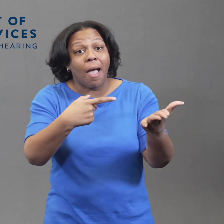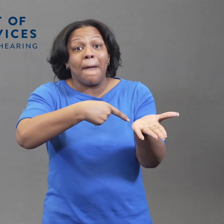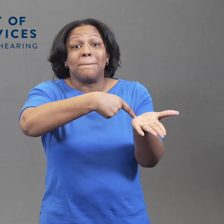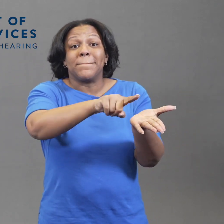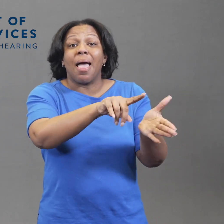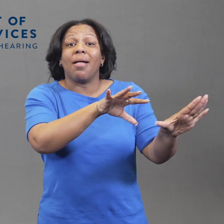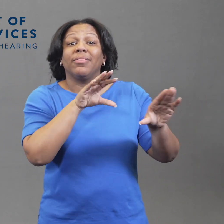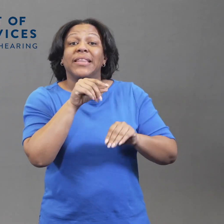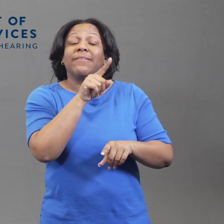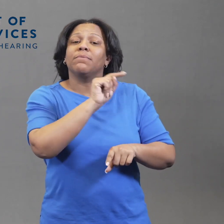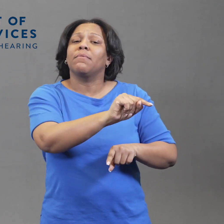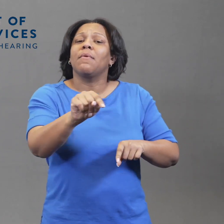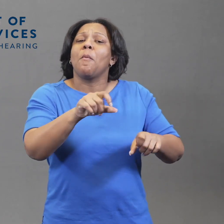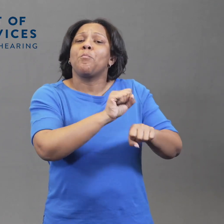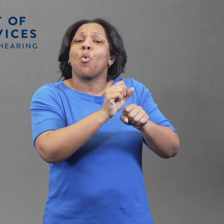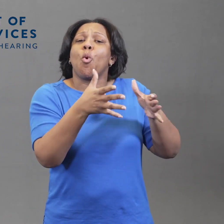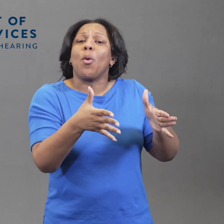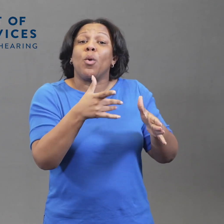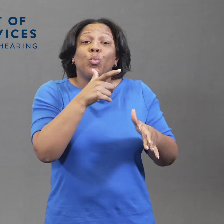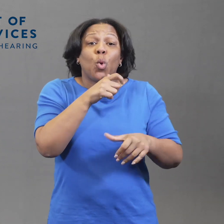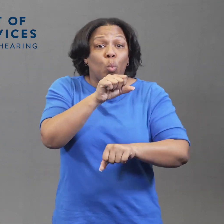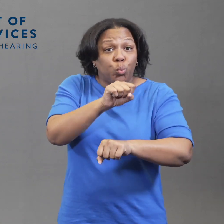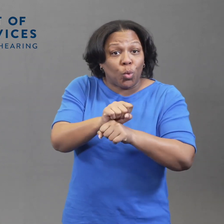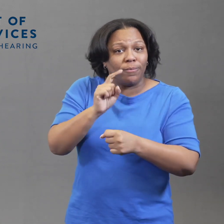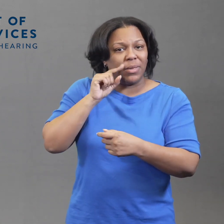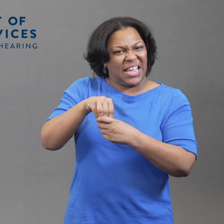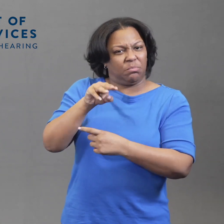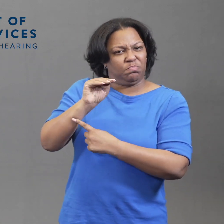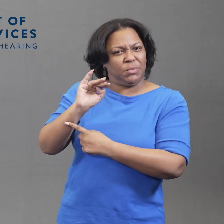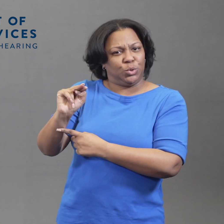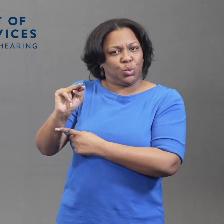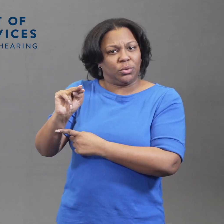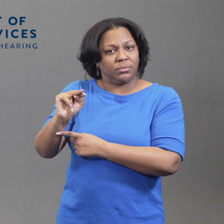paid leave to employees who work in Minnesota.